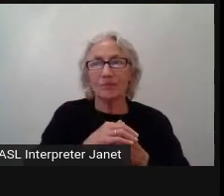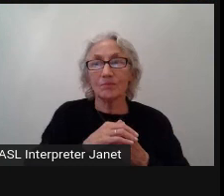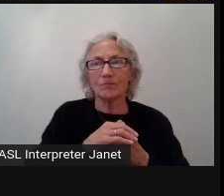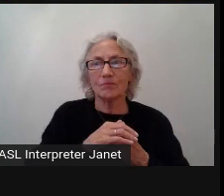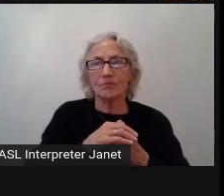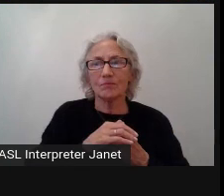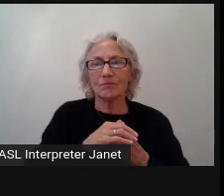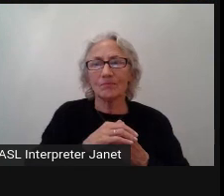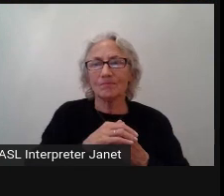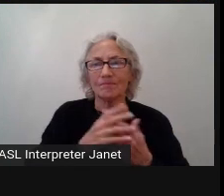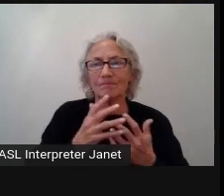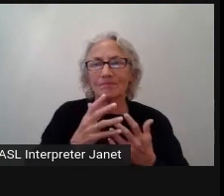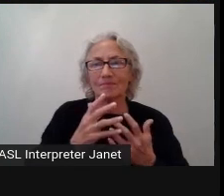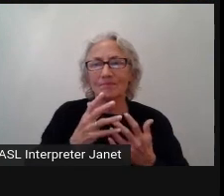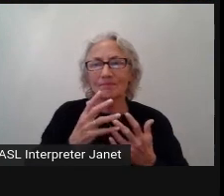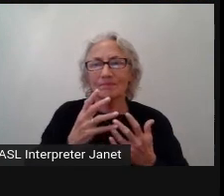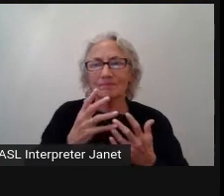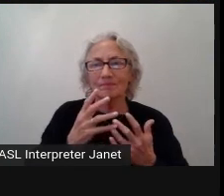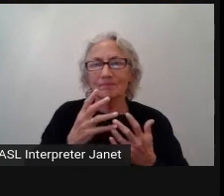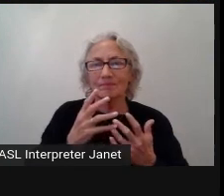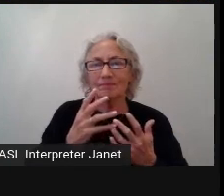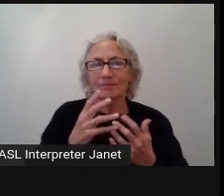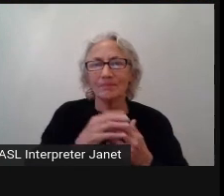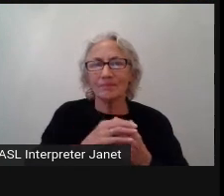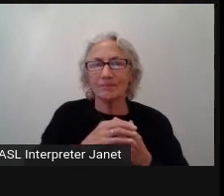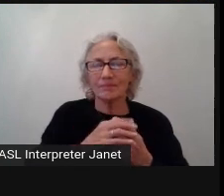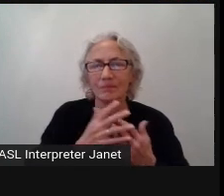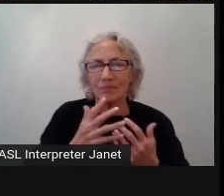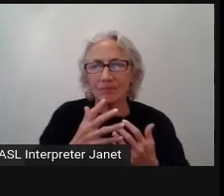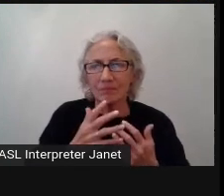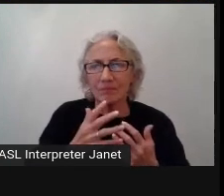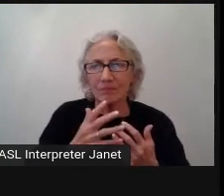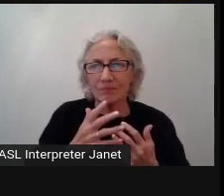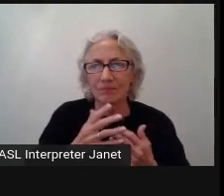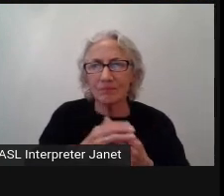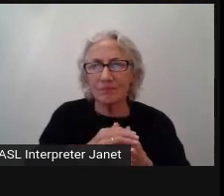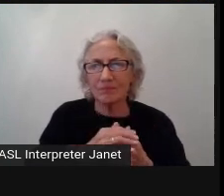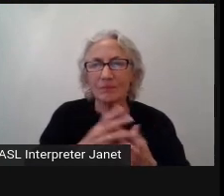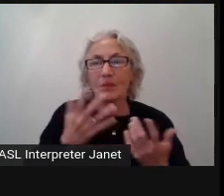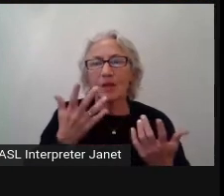are not the need or what sort of accessibility.